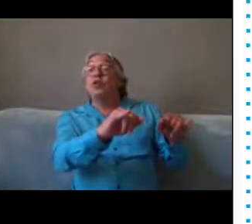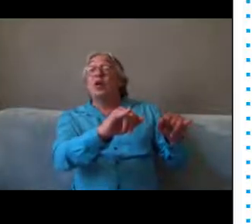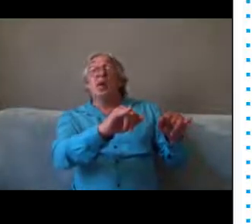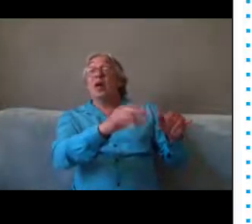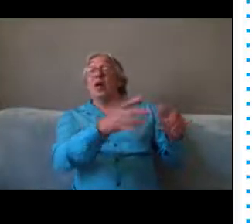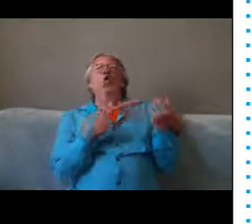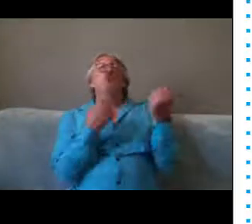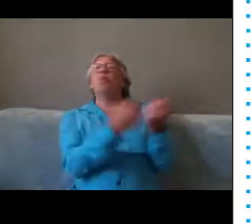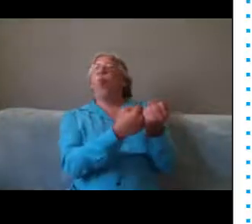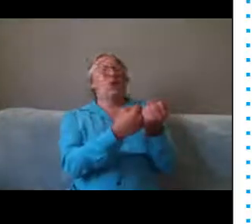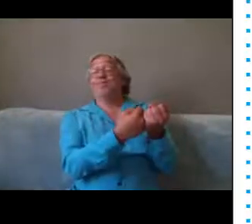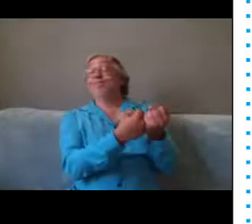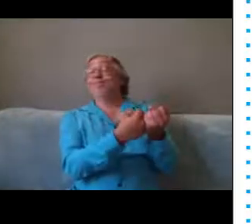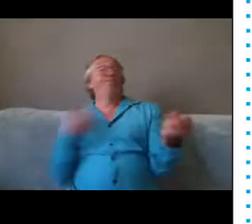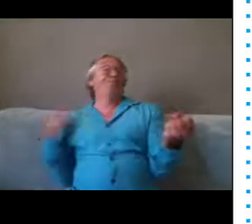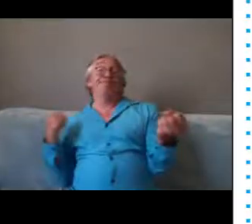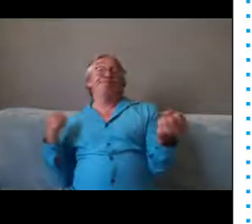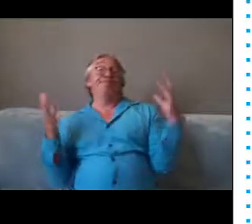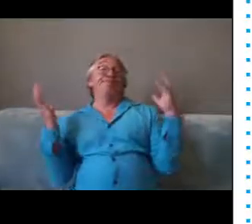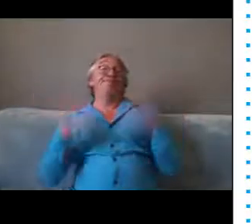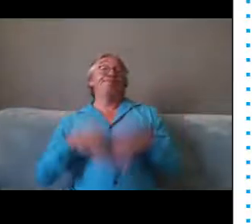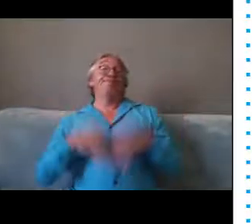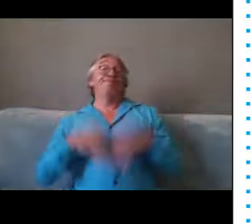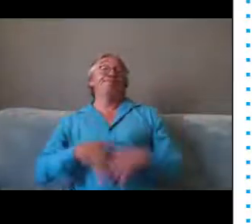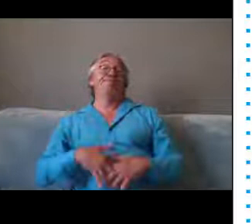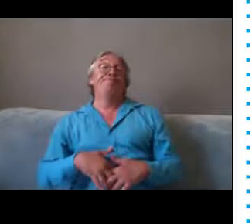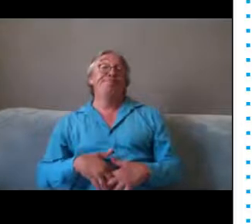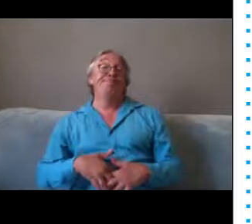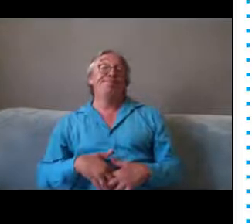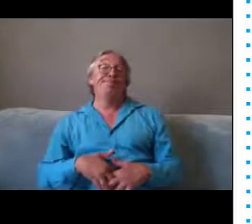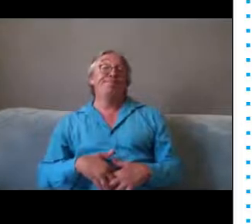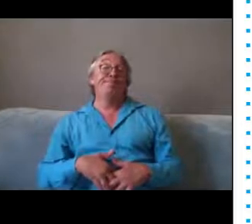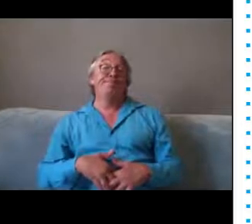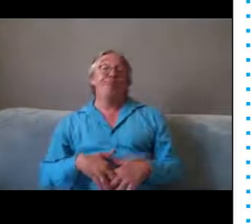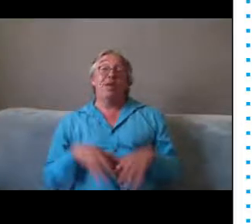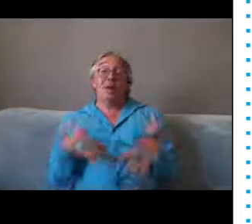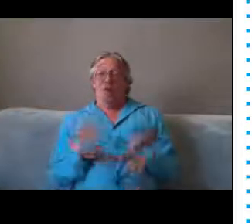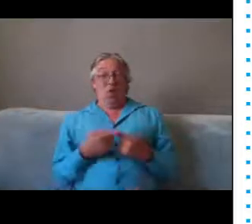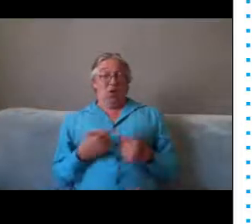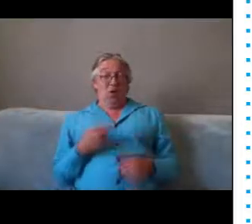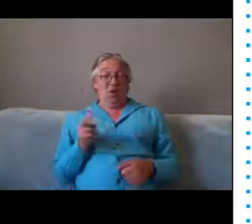the funding goes to the organisations not to the participants directly,